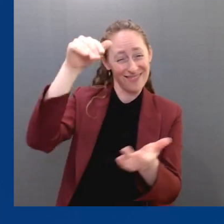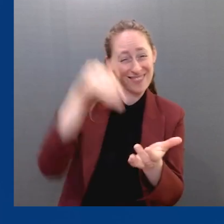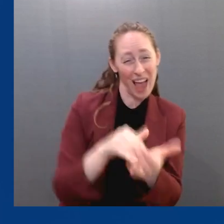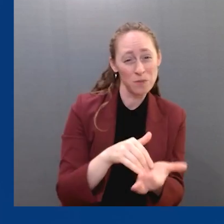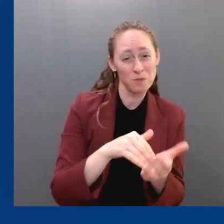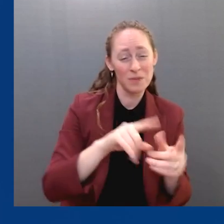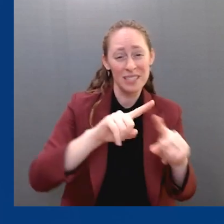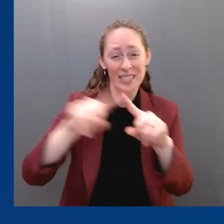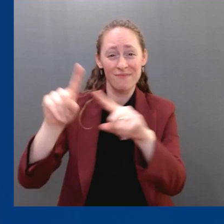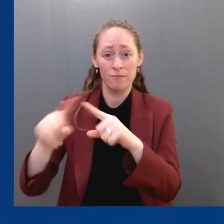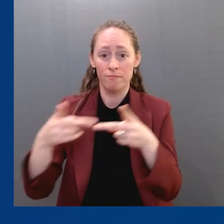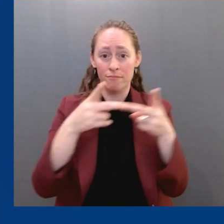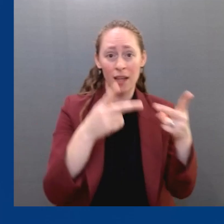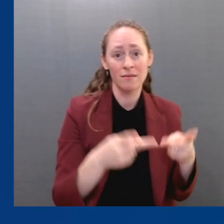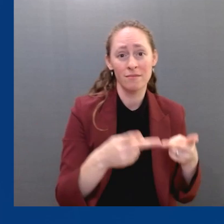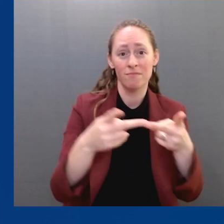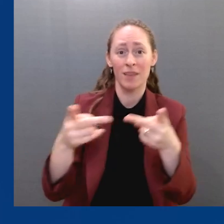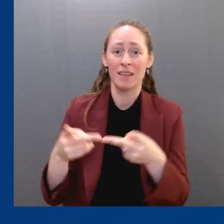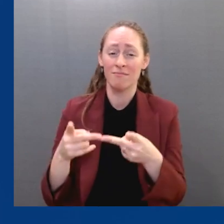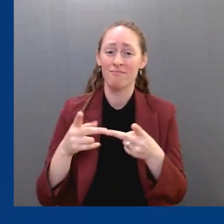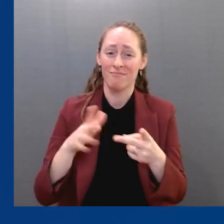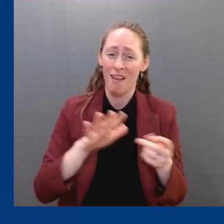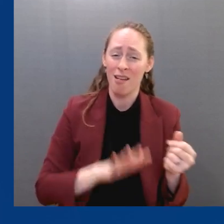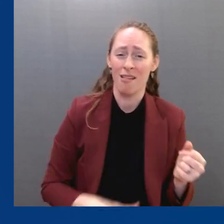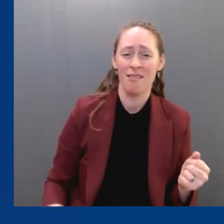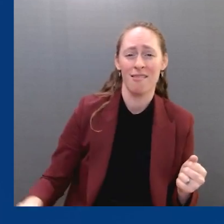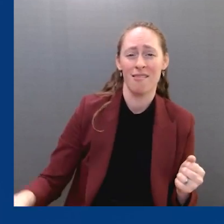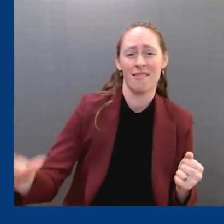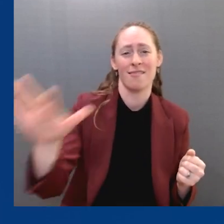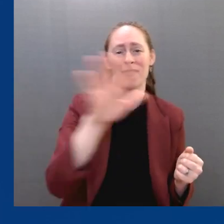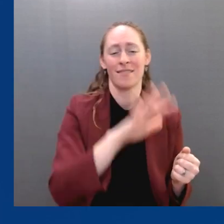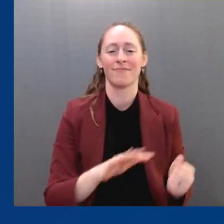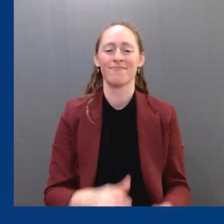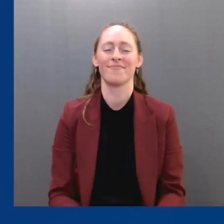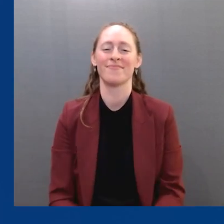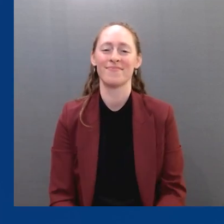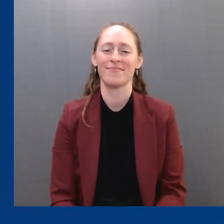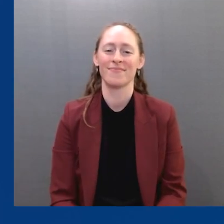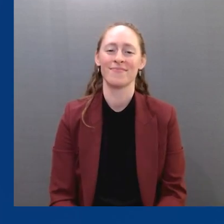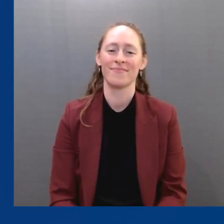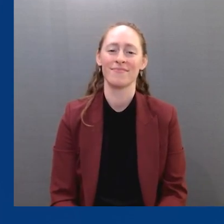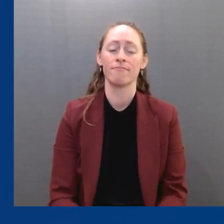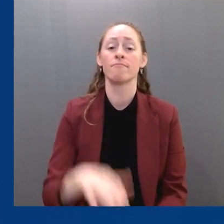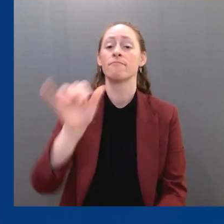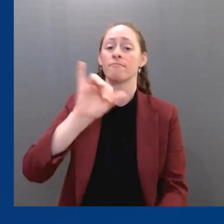And we've built up a large network of Test to Treat sites. Let me talk about Test to Treat.